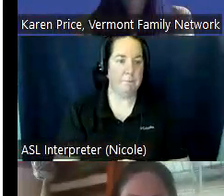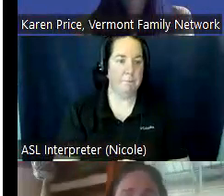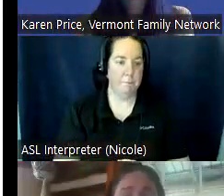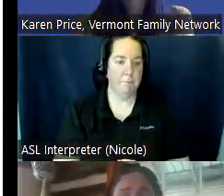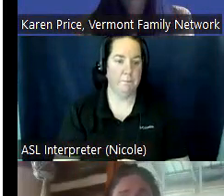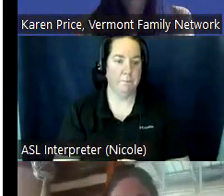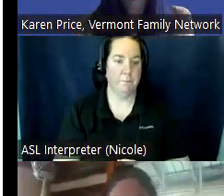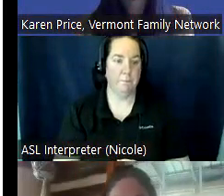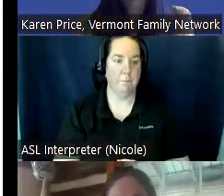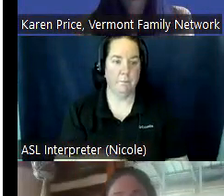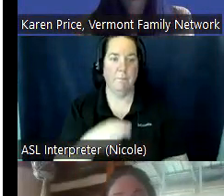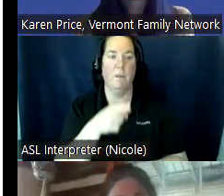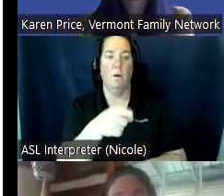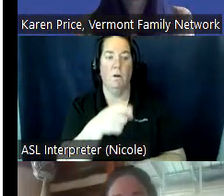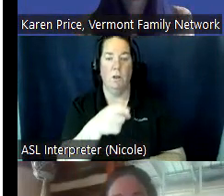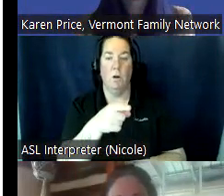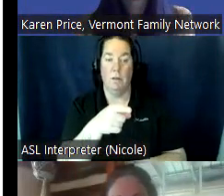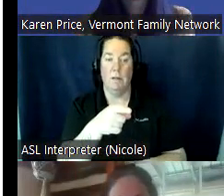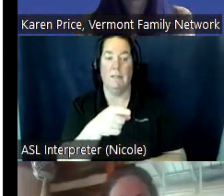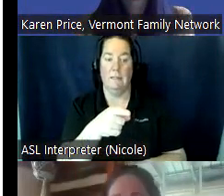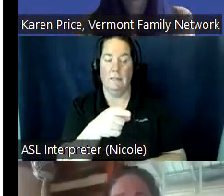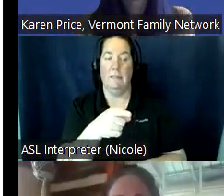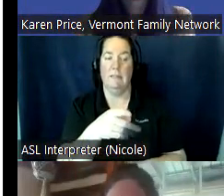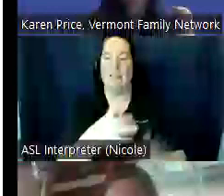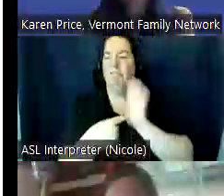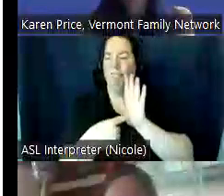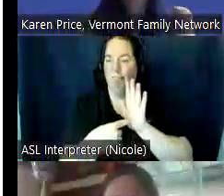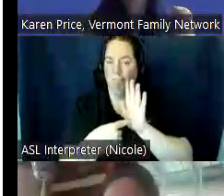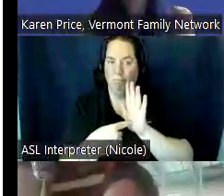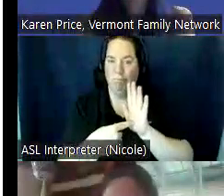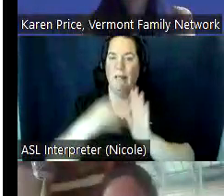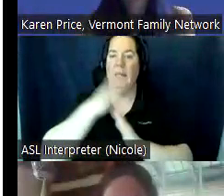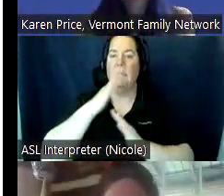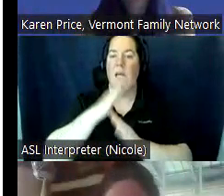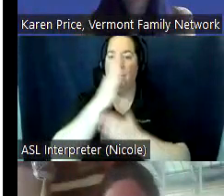This first visual is a visual of the the top portion of Section 2 of the adverse